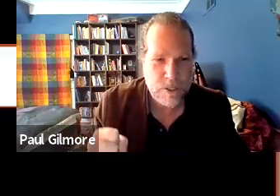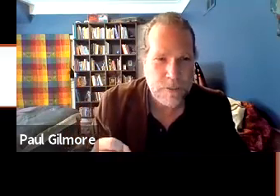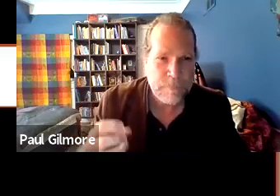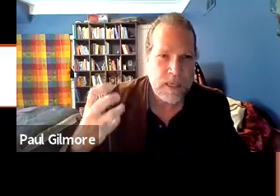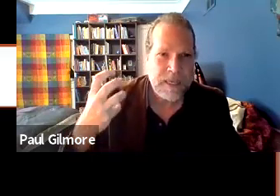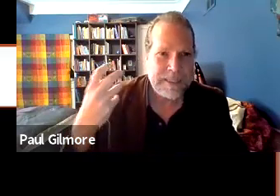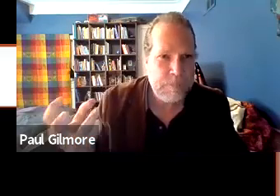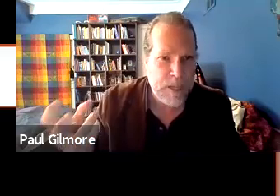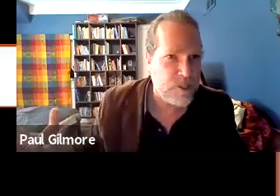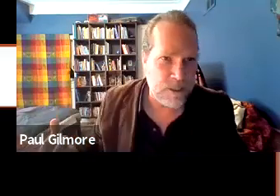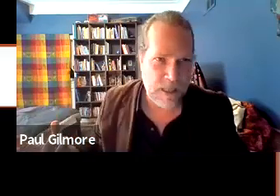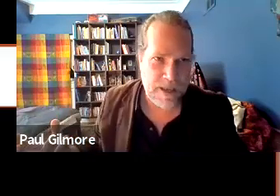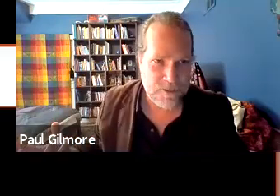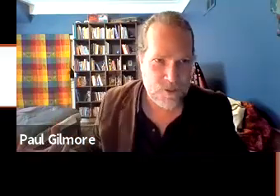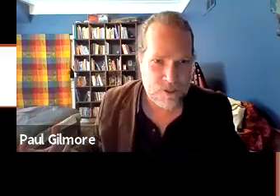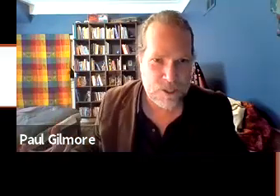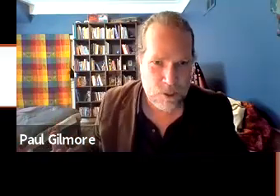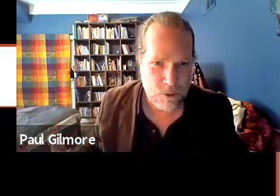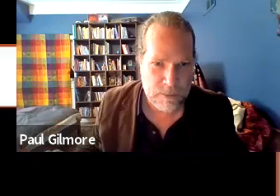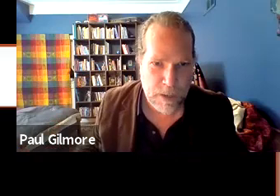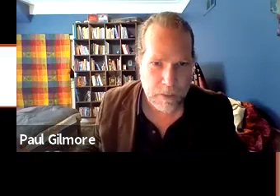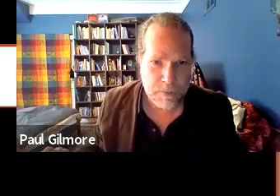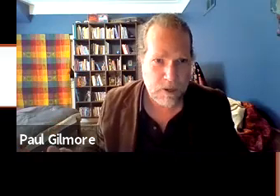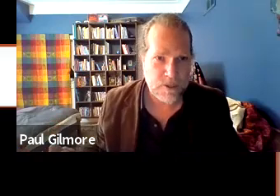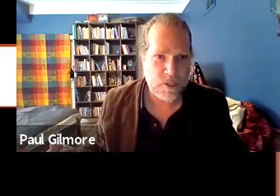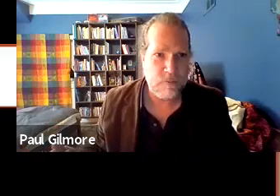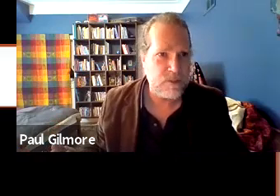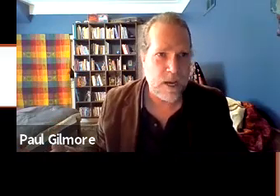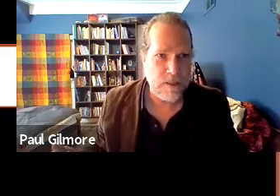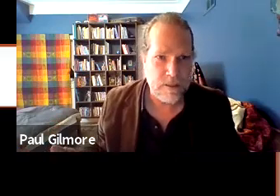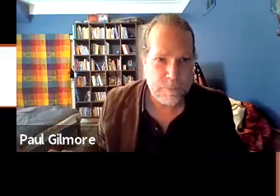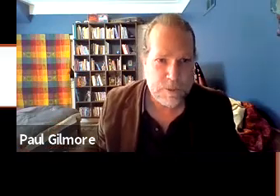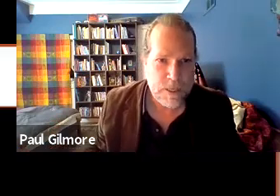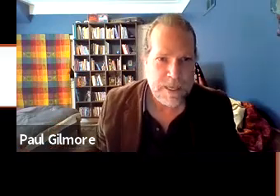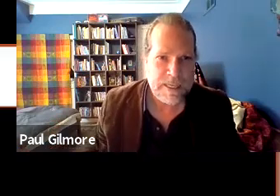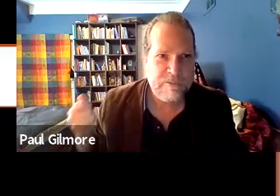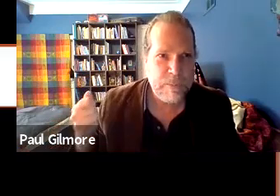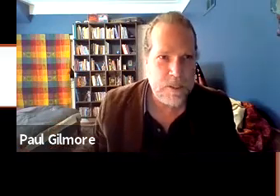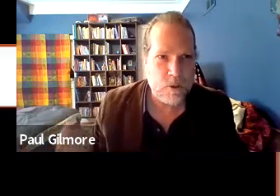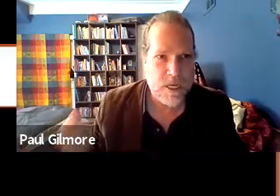sure keep ancient lands your storied pomp Kureishi with silent lips. Give me your